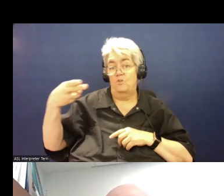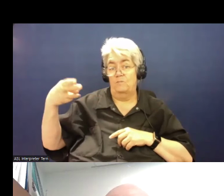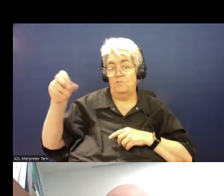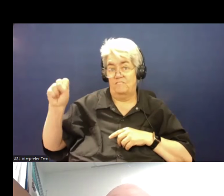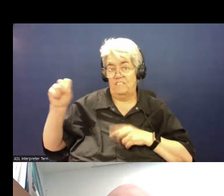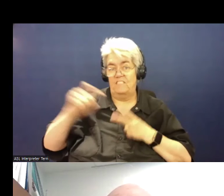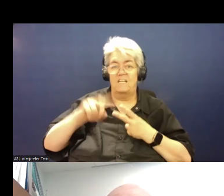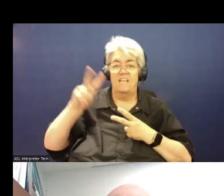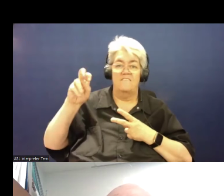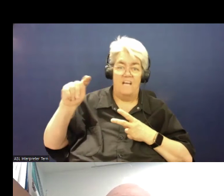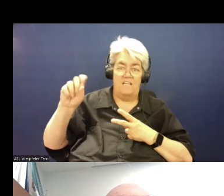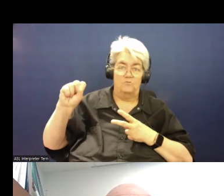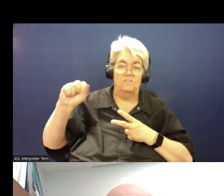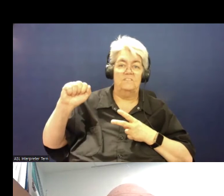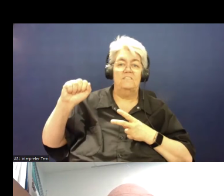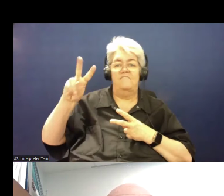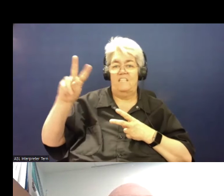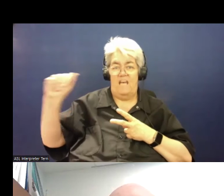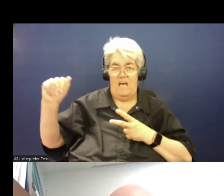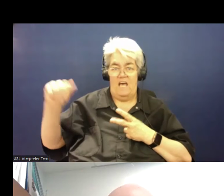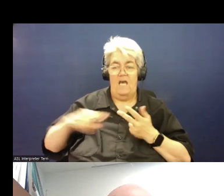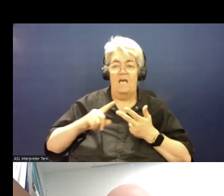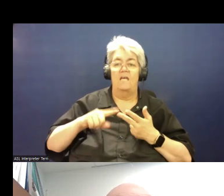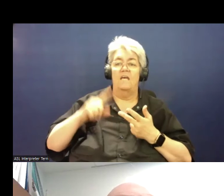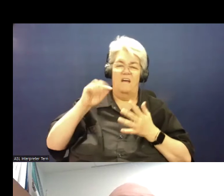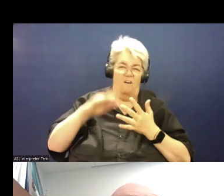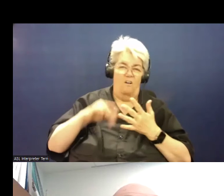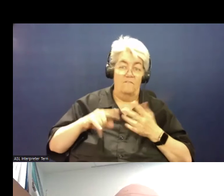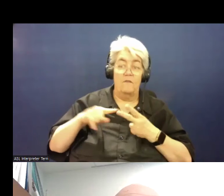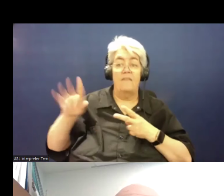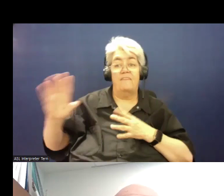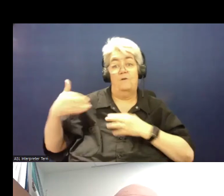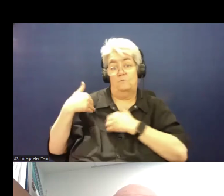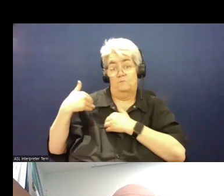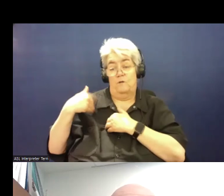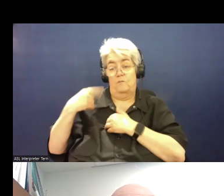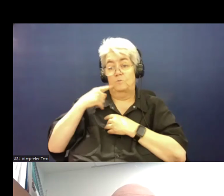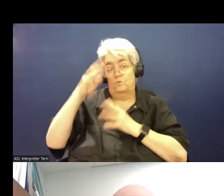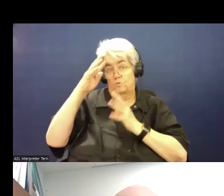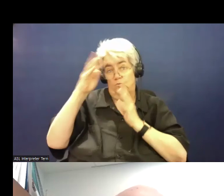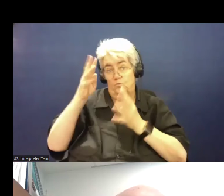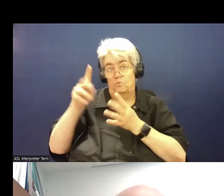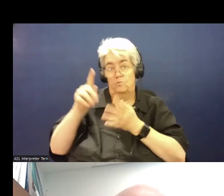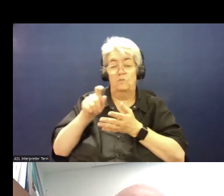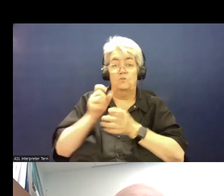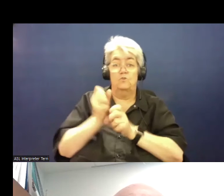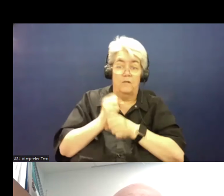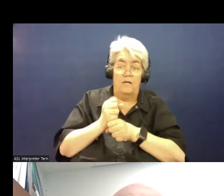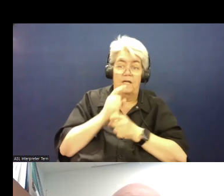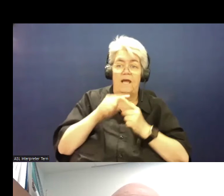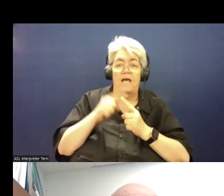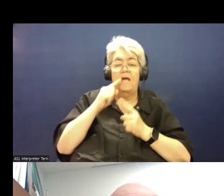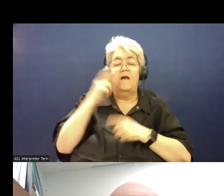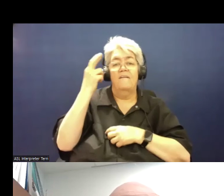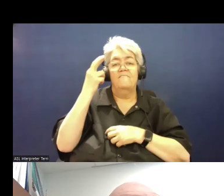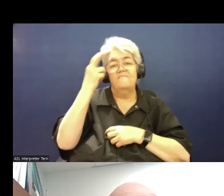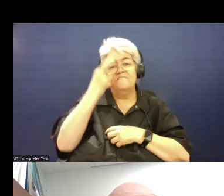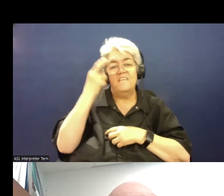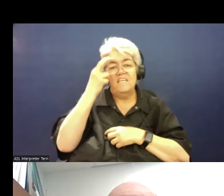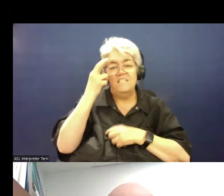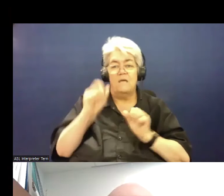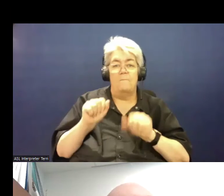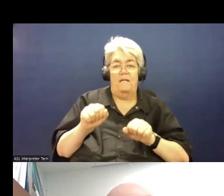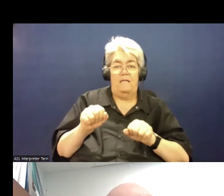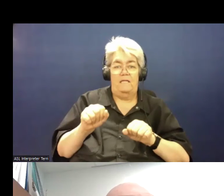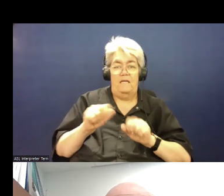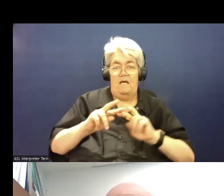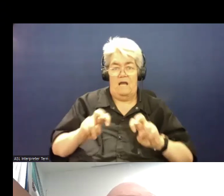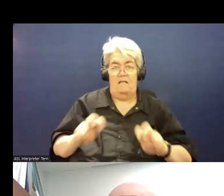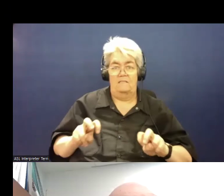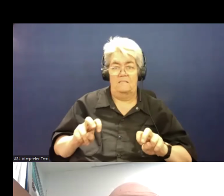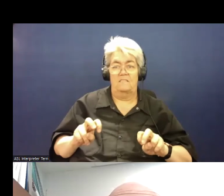THE DEPARTMENT OF DEFENSE ARE DEVELOPING A PLAN FOR PROVIDING